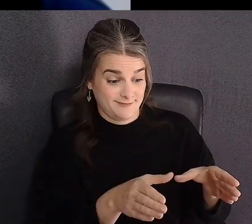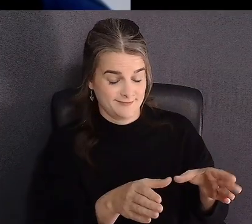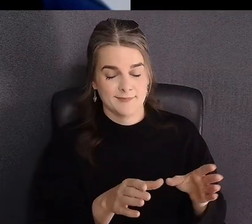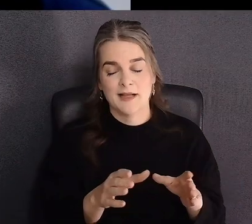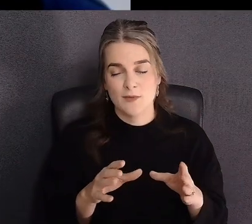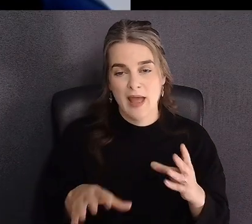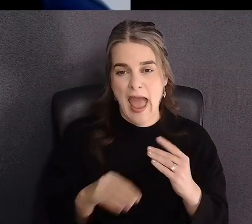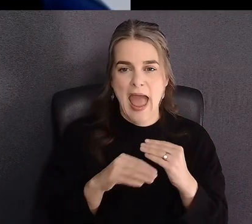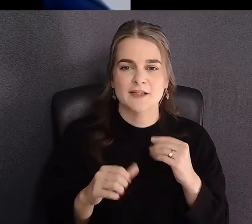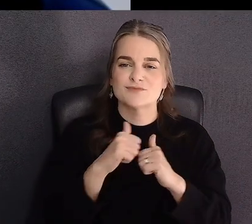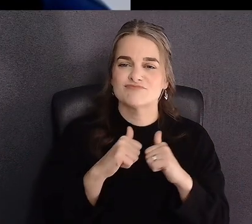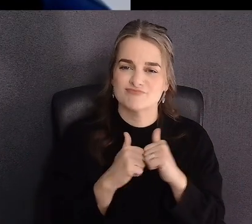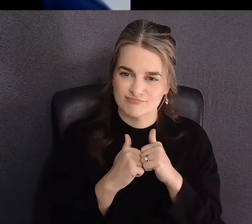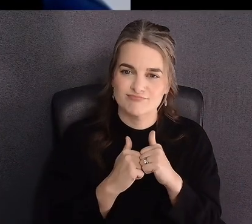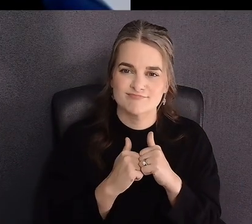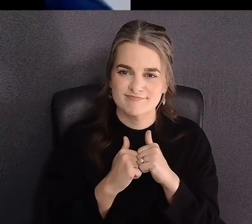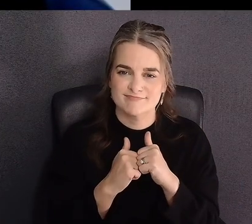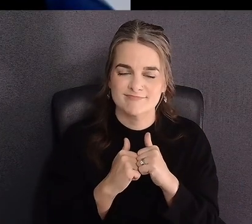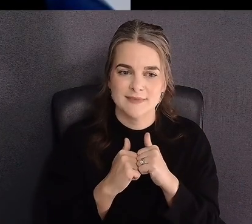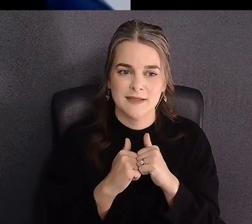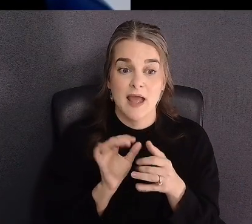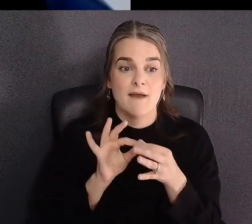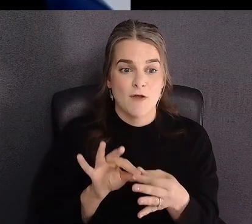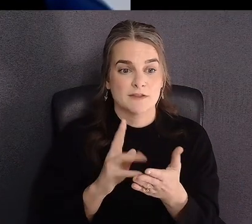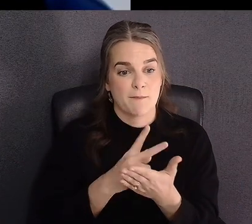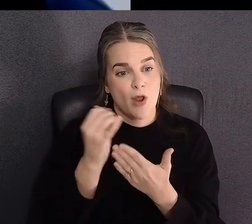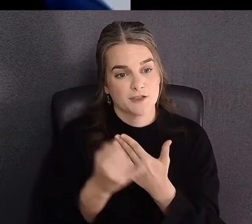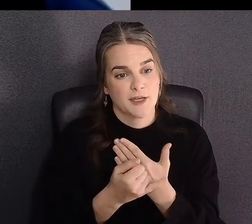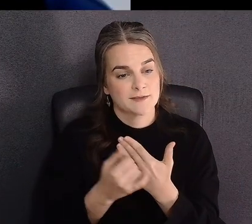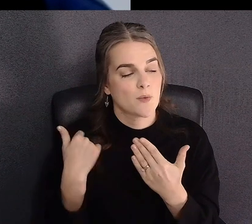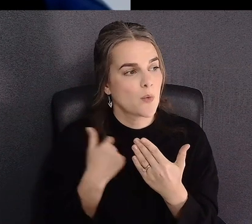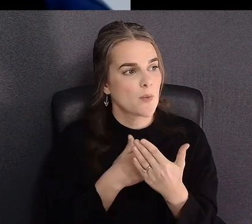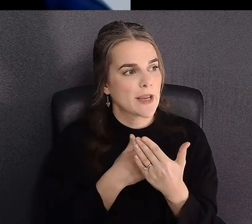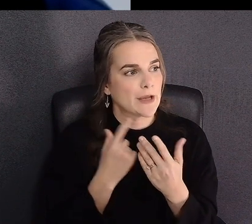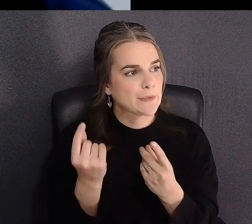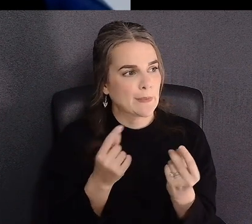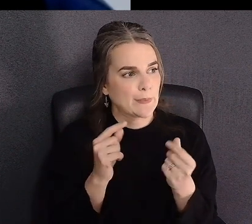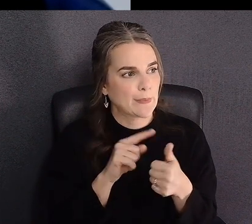As far as projects go, we'll do simple things